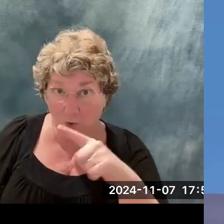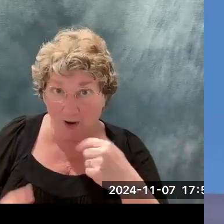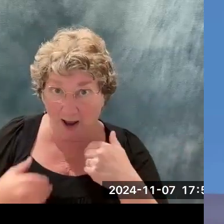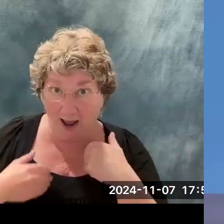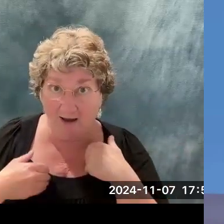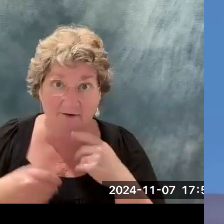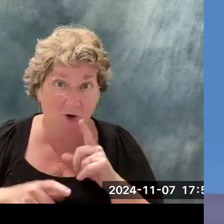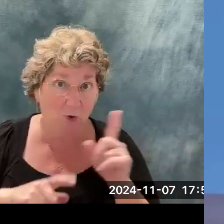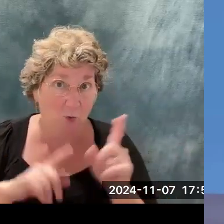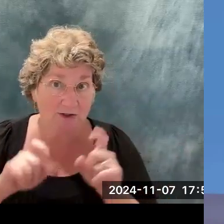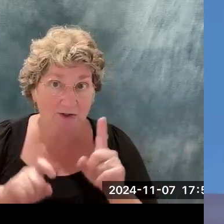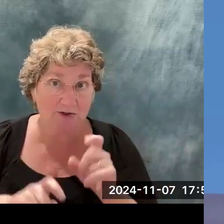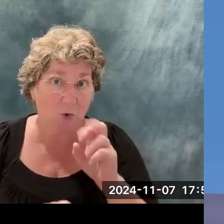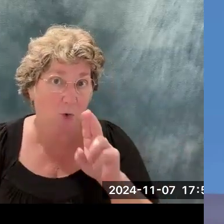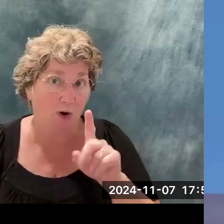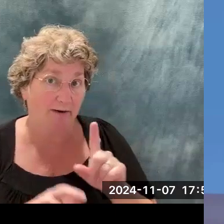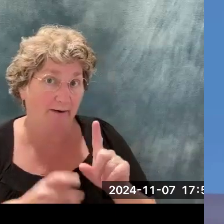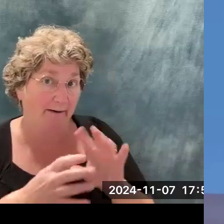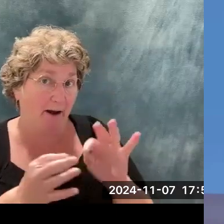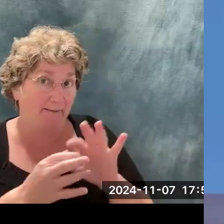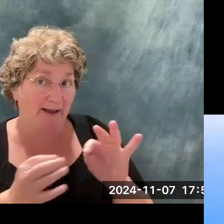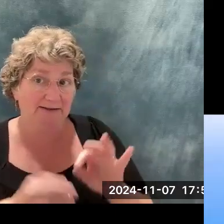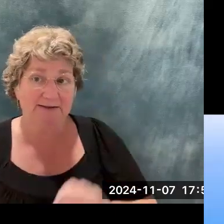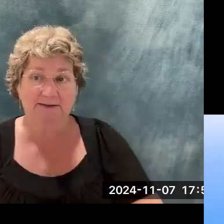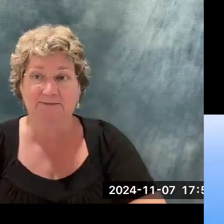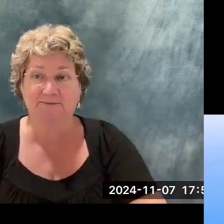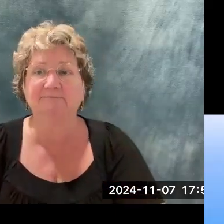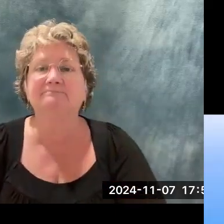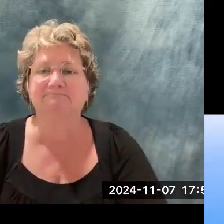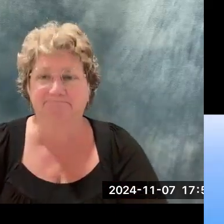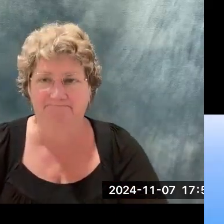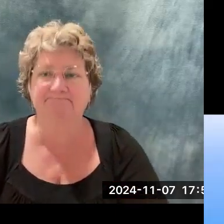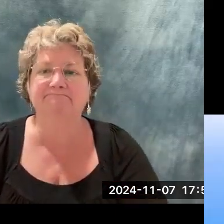we can address. There is a question in the chat